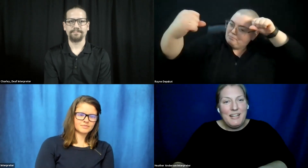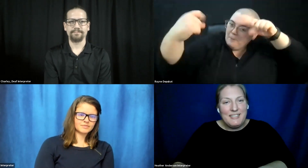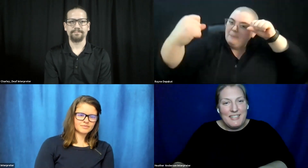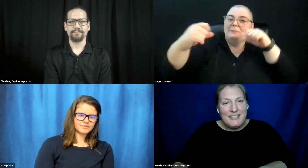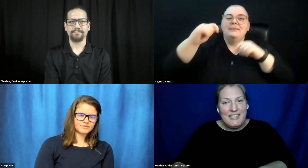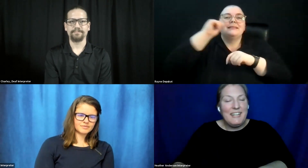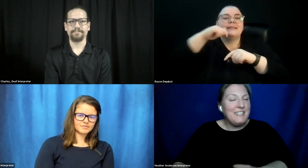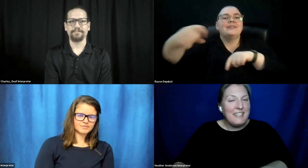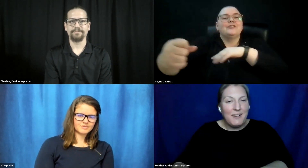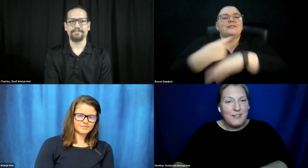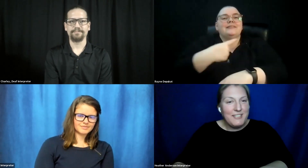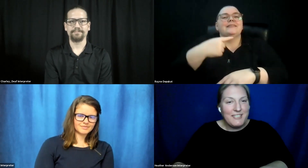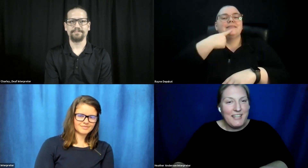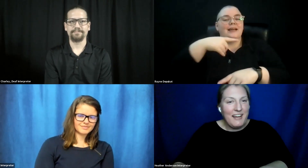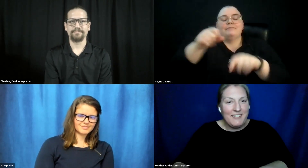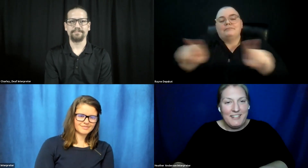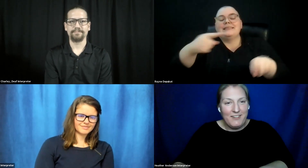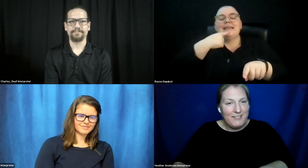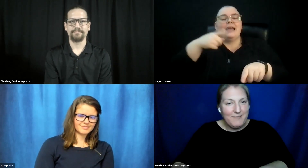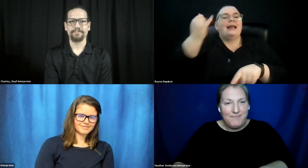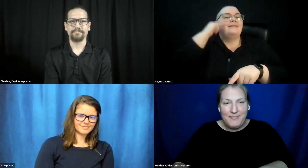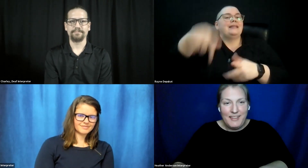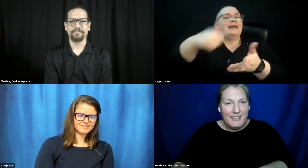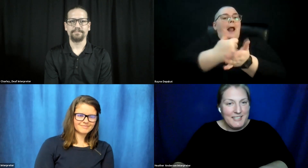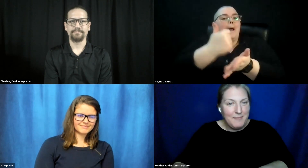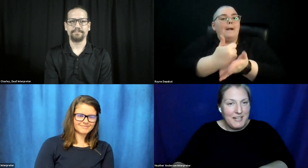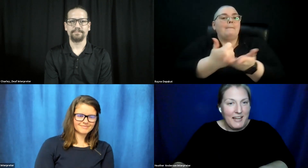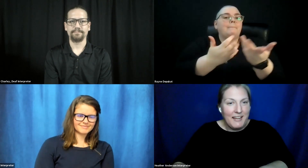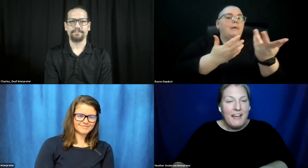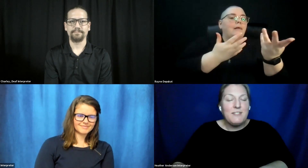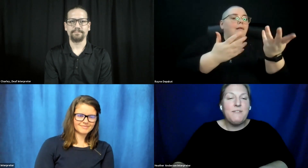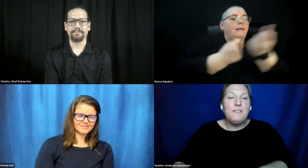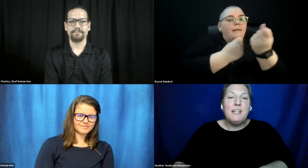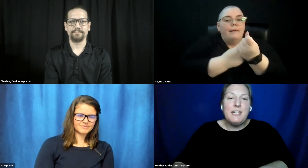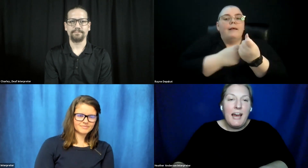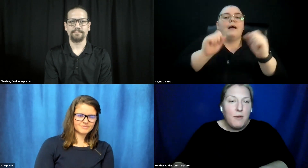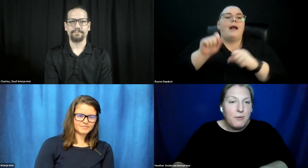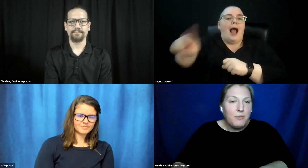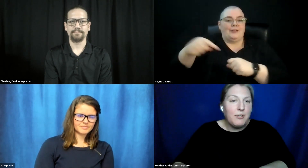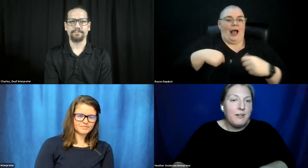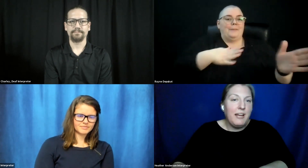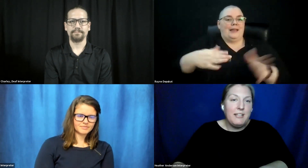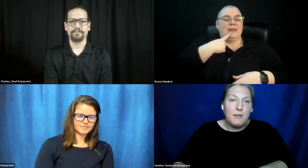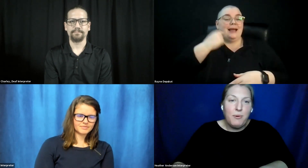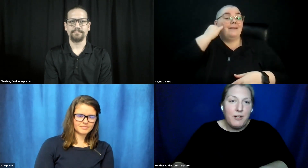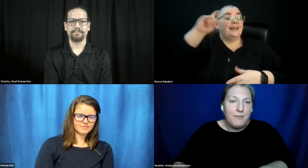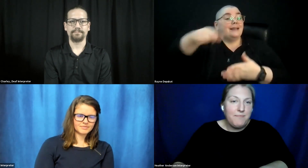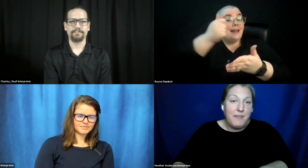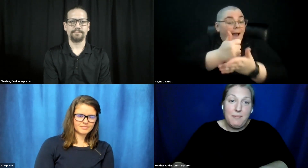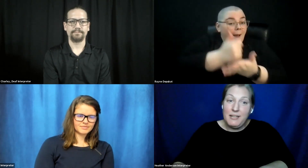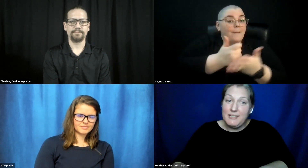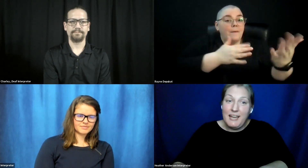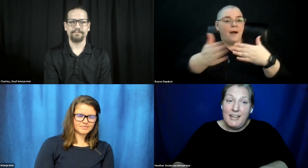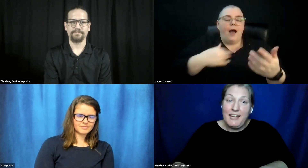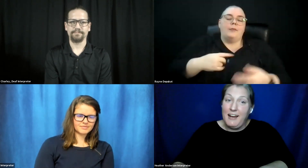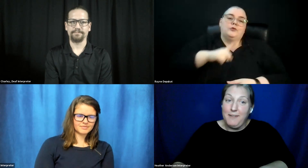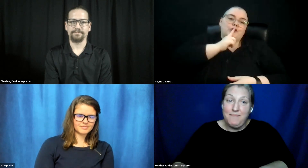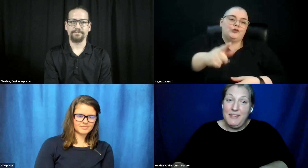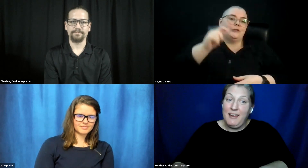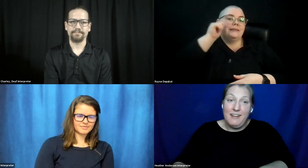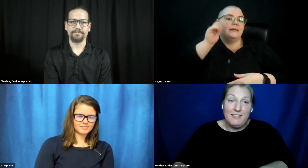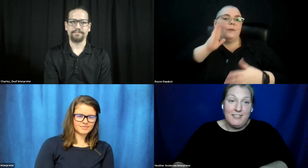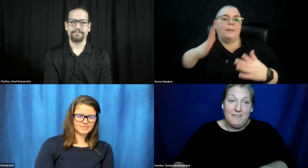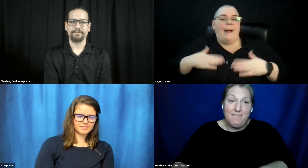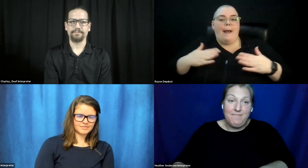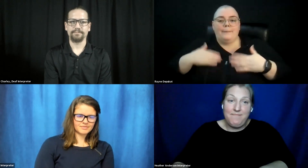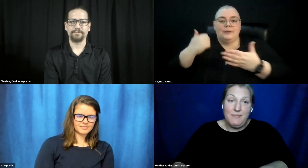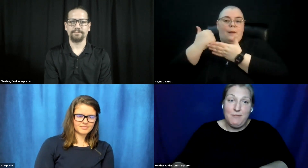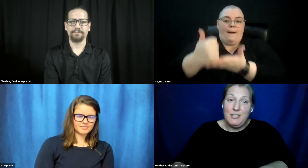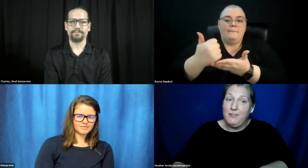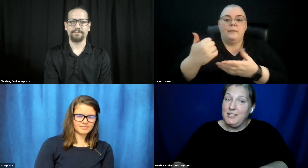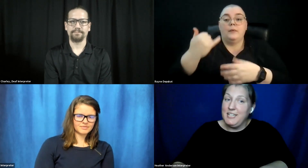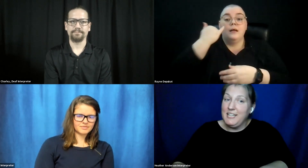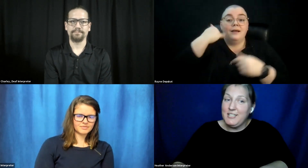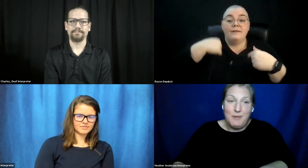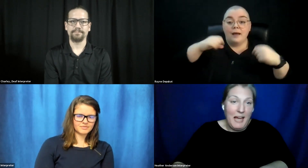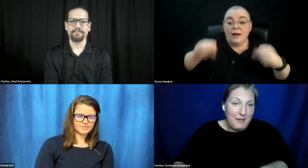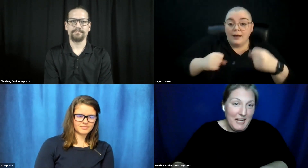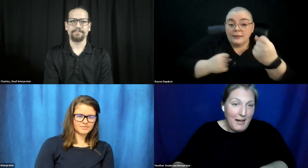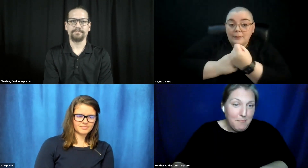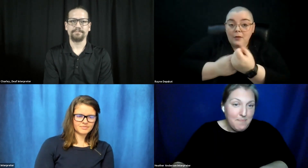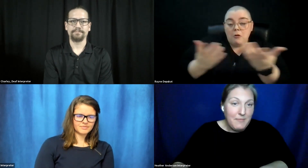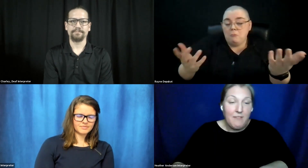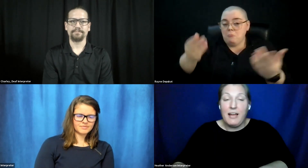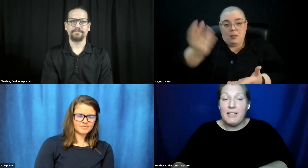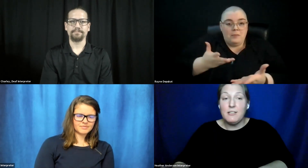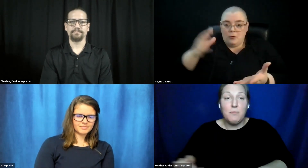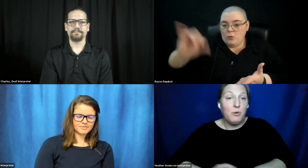I was planning to say to Tina we're just, you know, thinking the same today. So if you need any help or any support. I plan to say, yet just reach out to Tina she'll be happy to help.